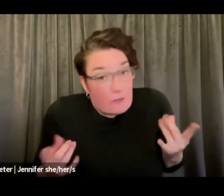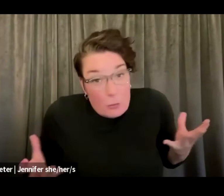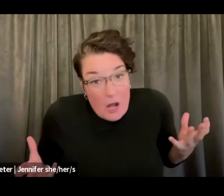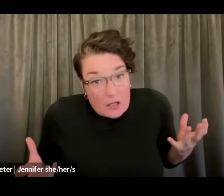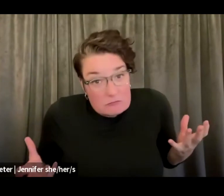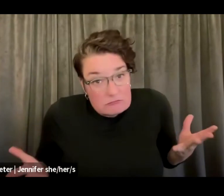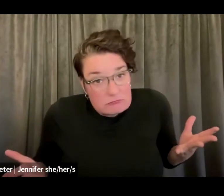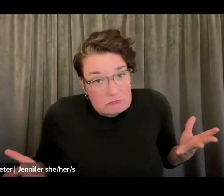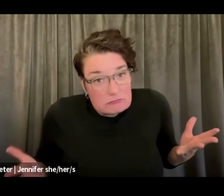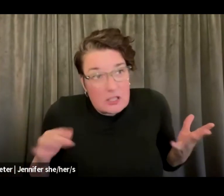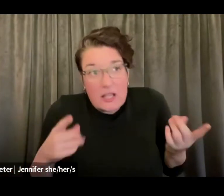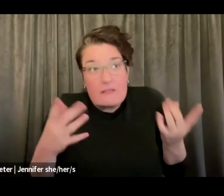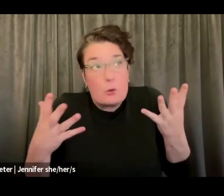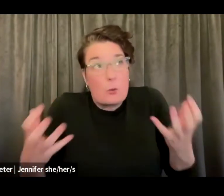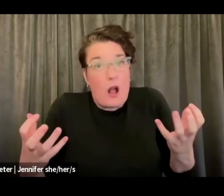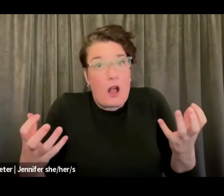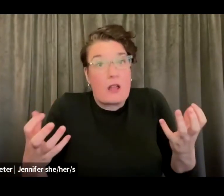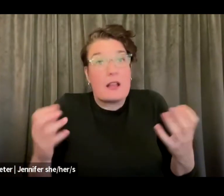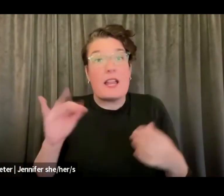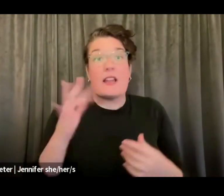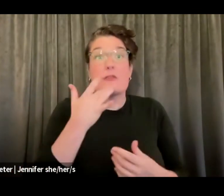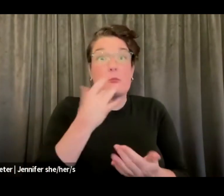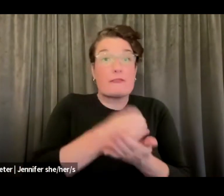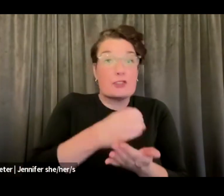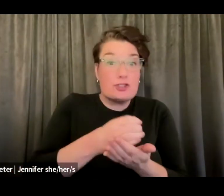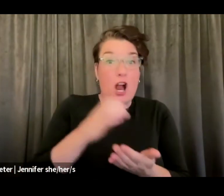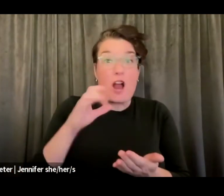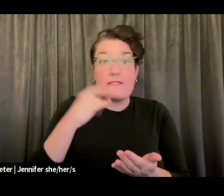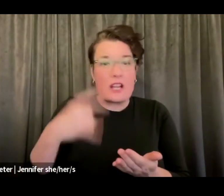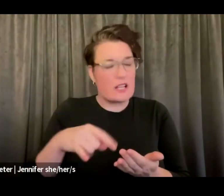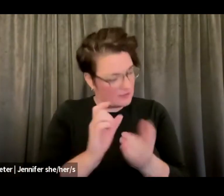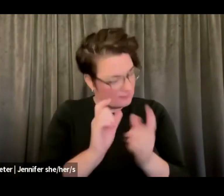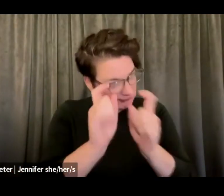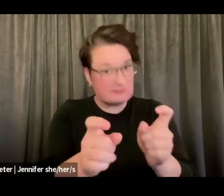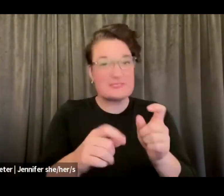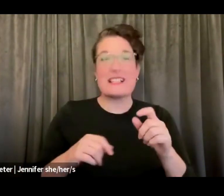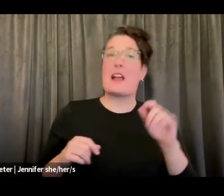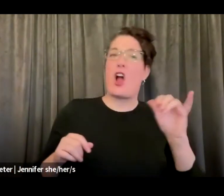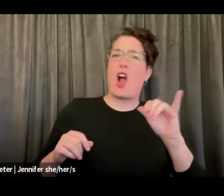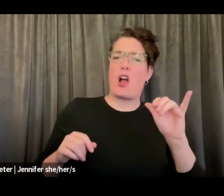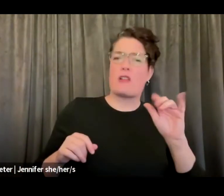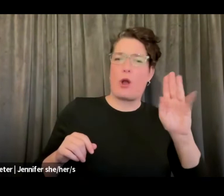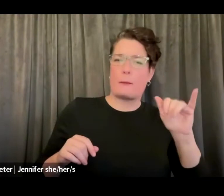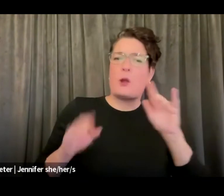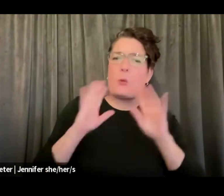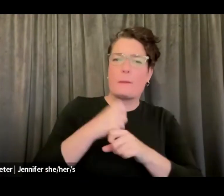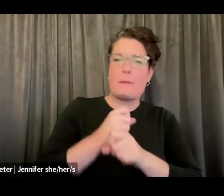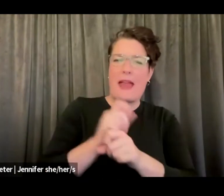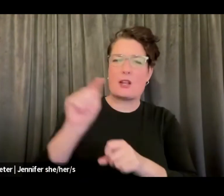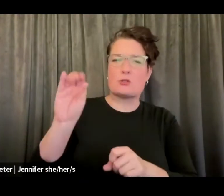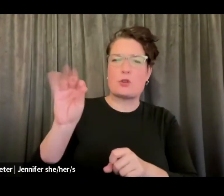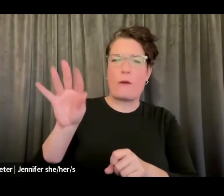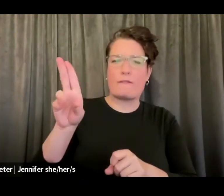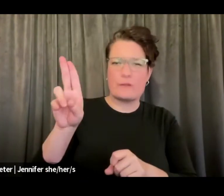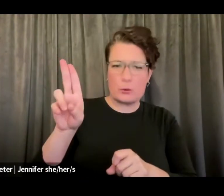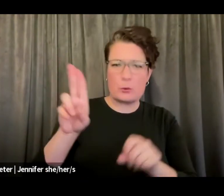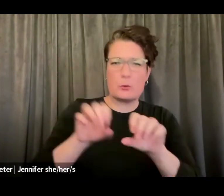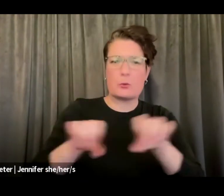Rebekah: If you want it If you want a jar of honey that's yours too Nomy: We're gonna have a tofu salami as well